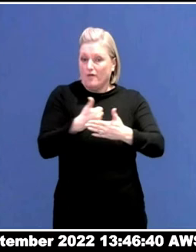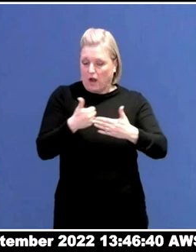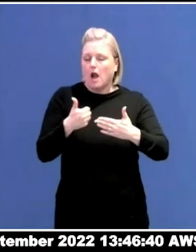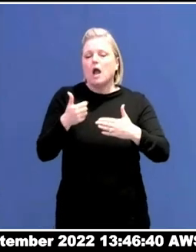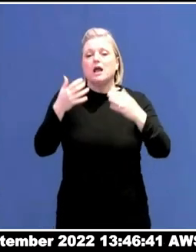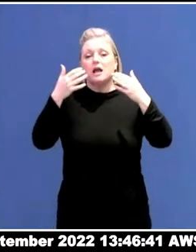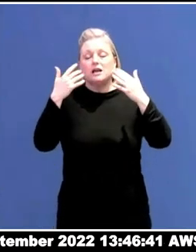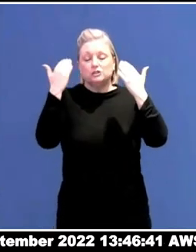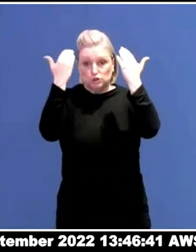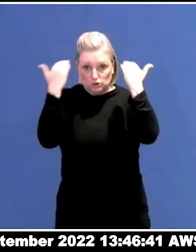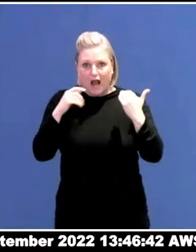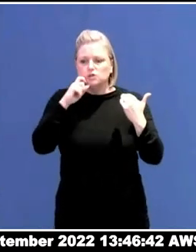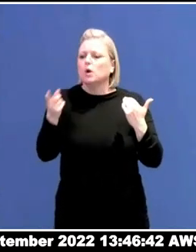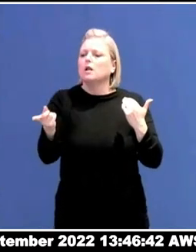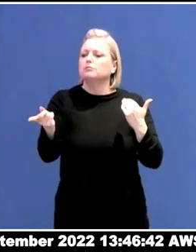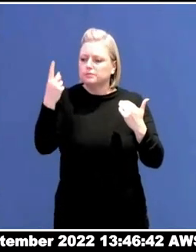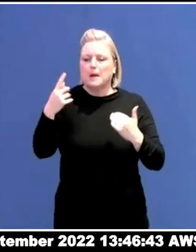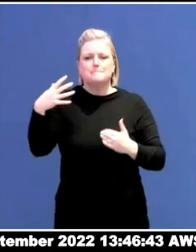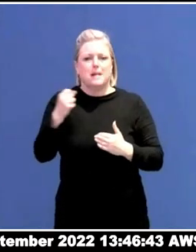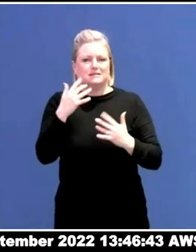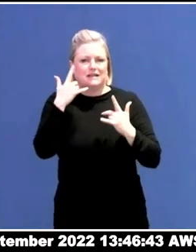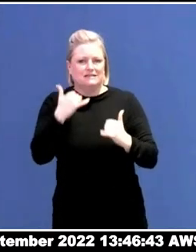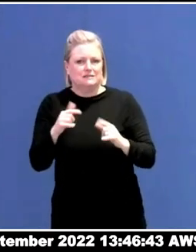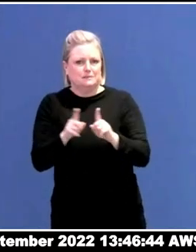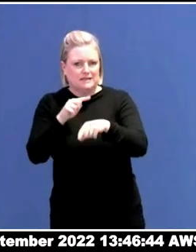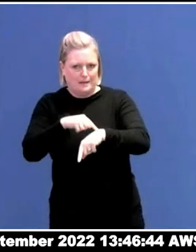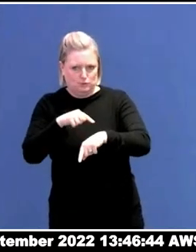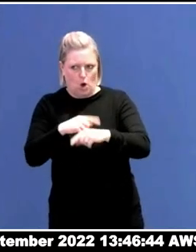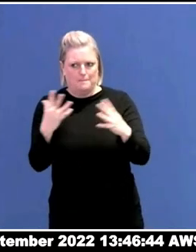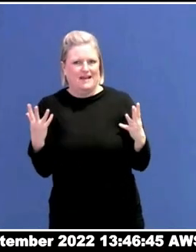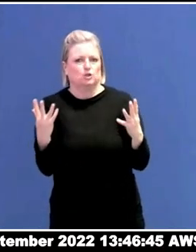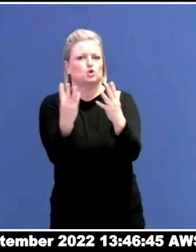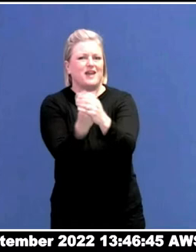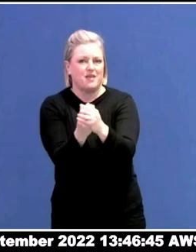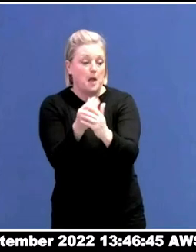We actually see all the time, particularly in those reports that are ordered, for example,